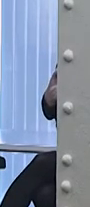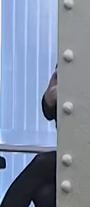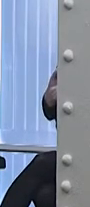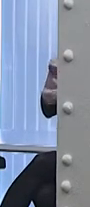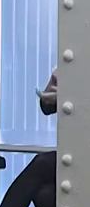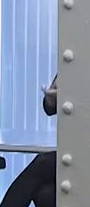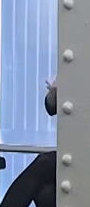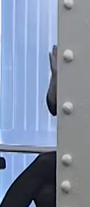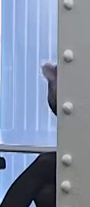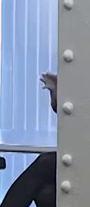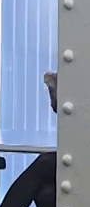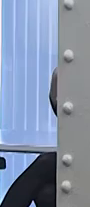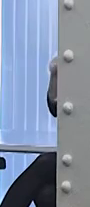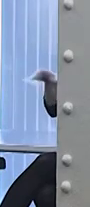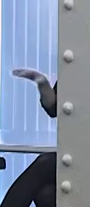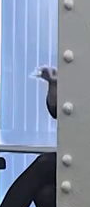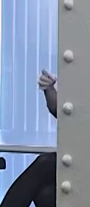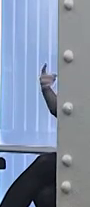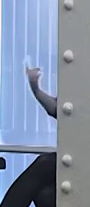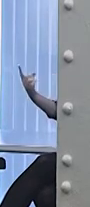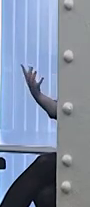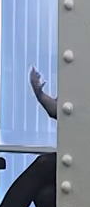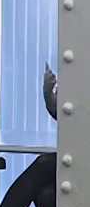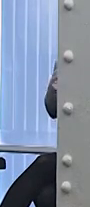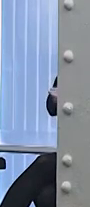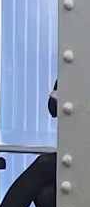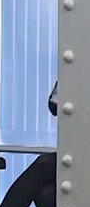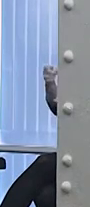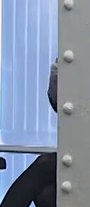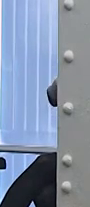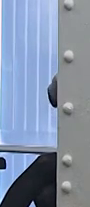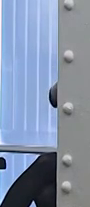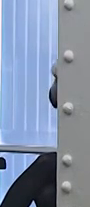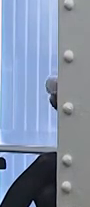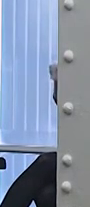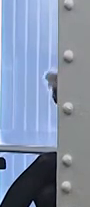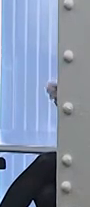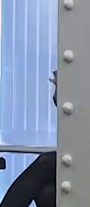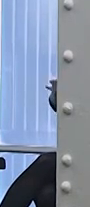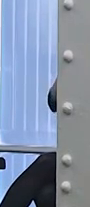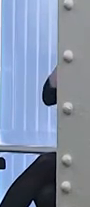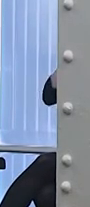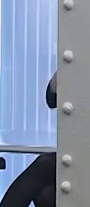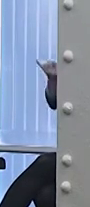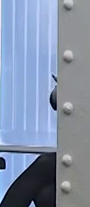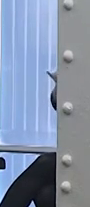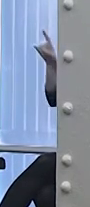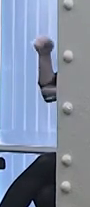well this needs to be fixed. So before someone can even determine their gender identity, the doctor's decide for them,